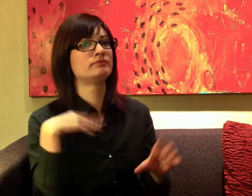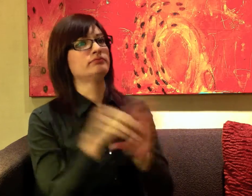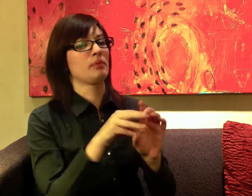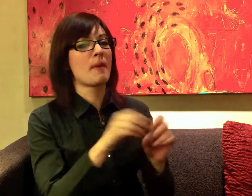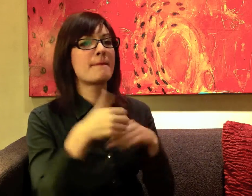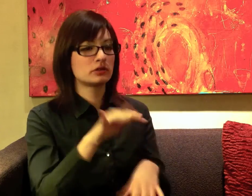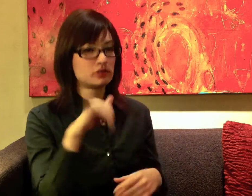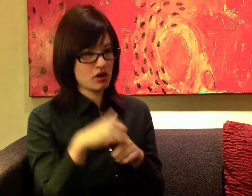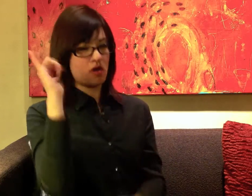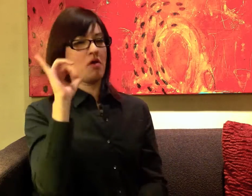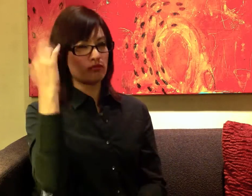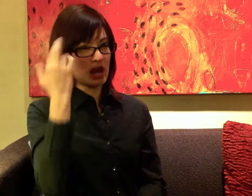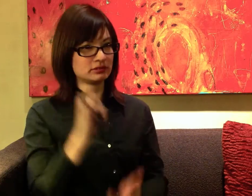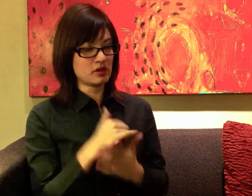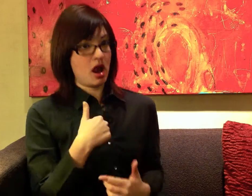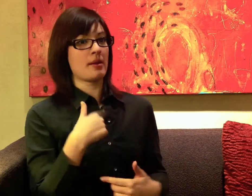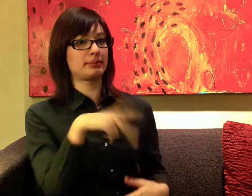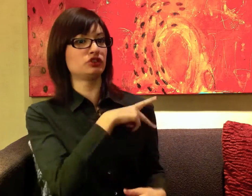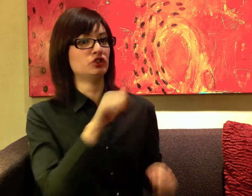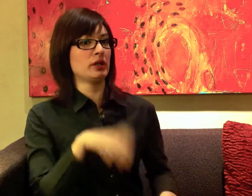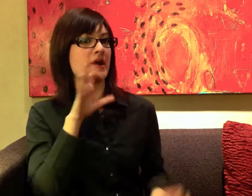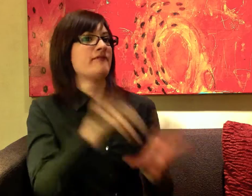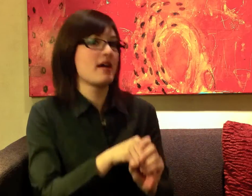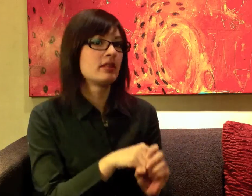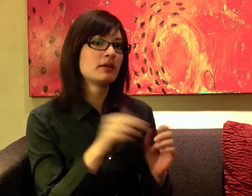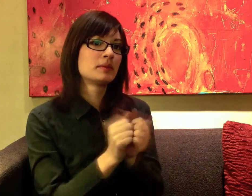As soon I got involved a in a variety of marches, I realized that I could be personally involved with